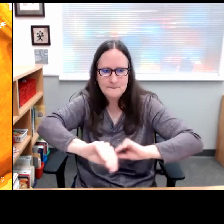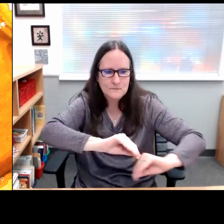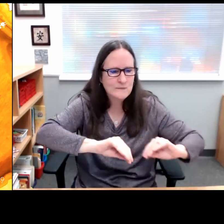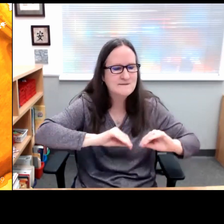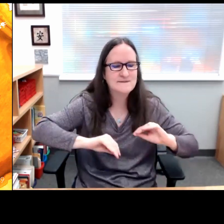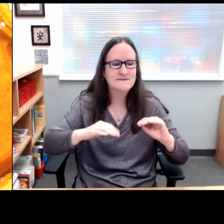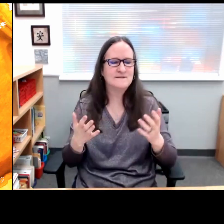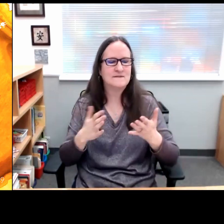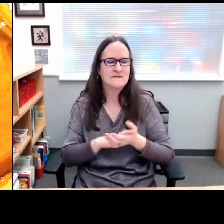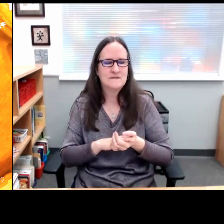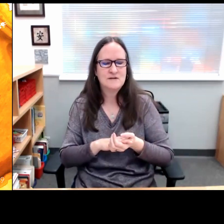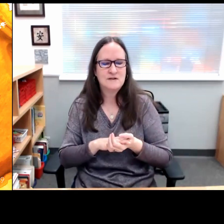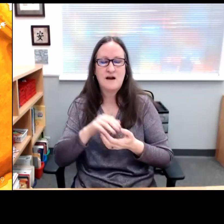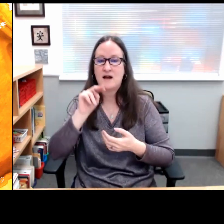body kinesthetic movement,